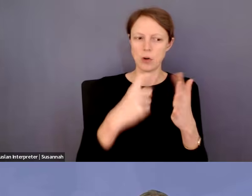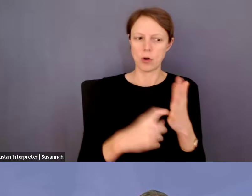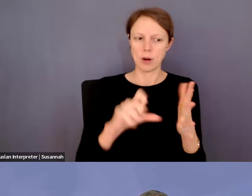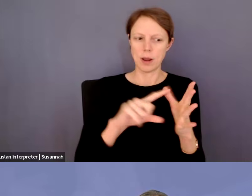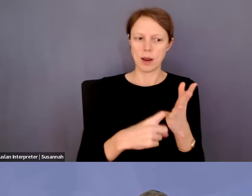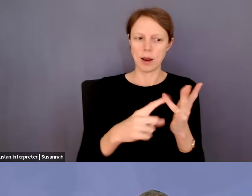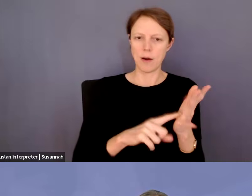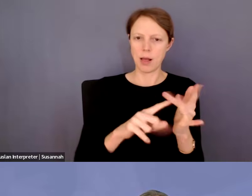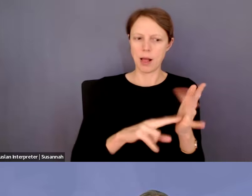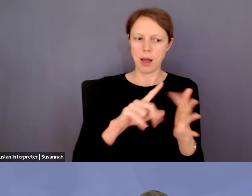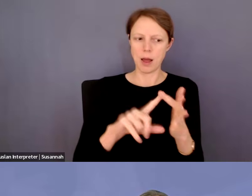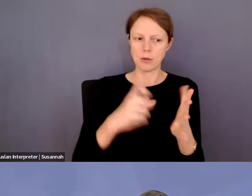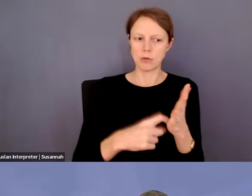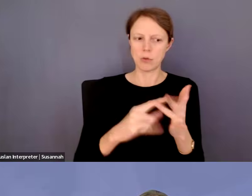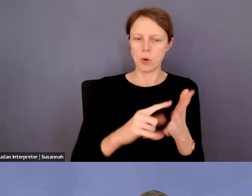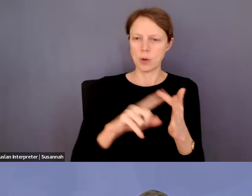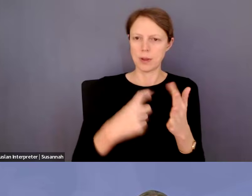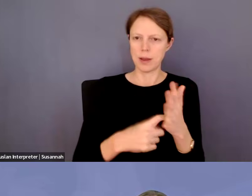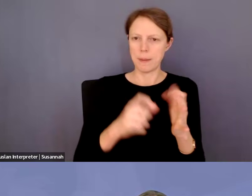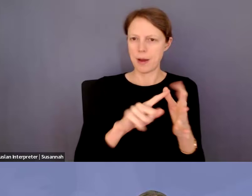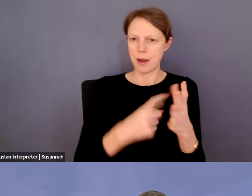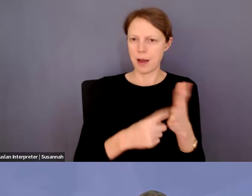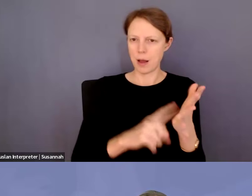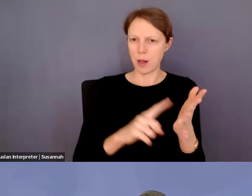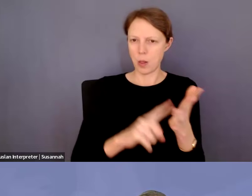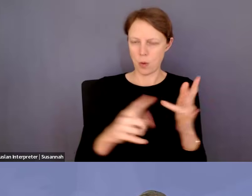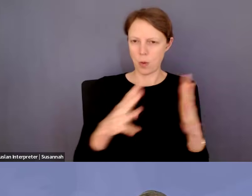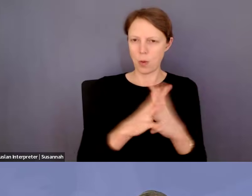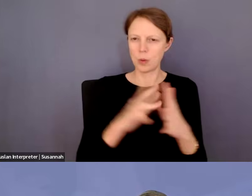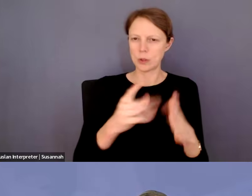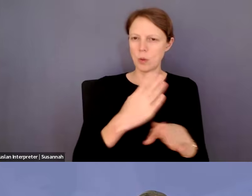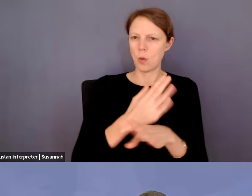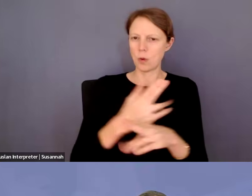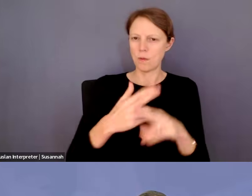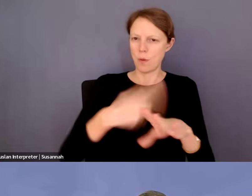Project and national enterprise working to create positive change in Australia's early childhood